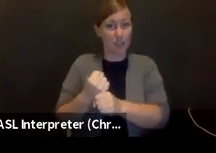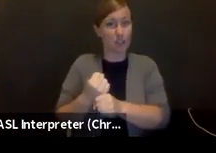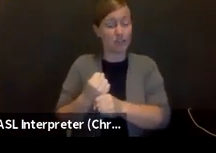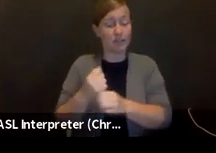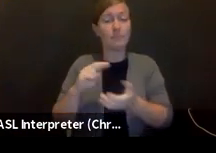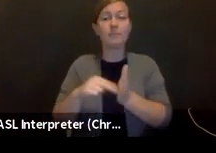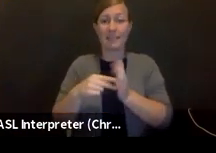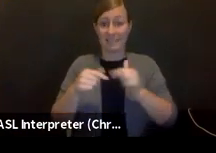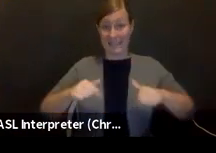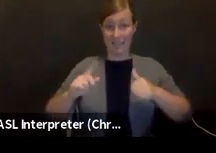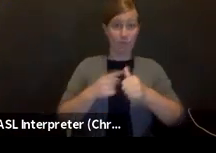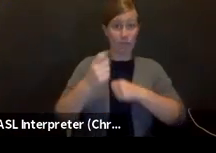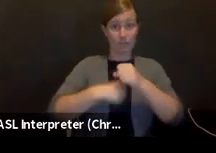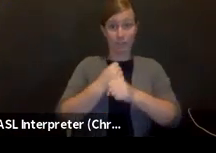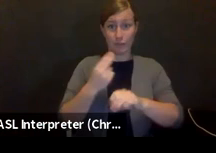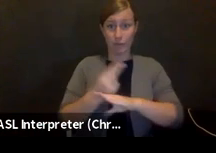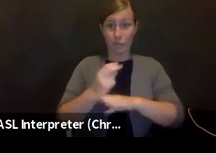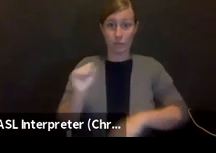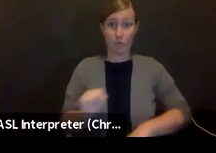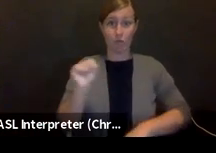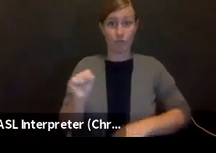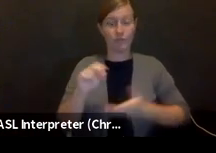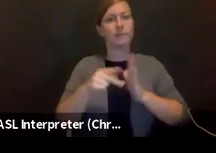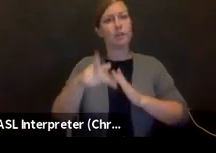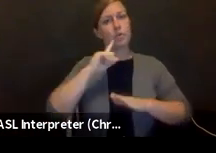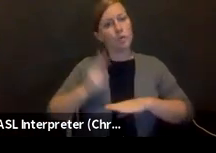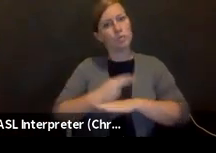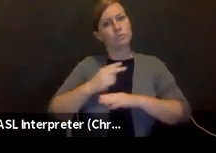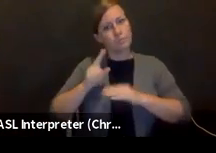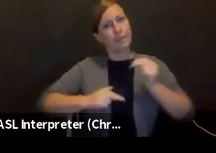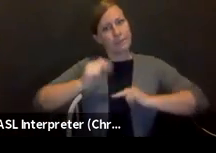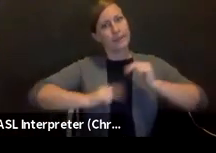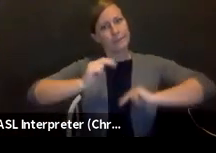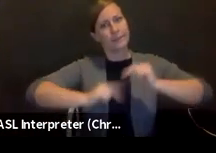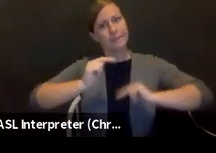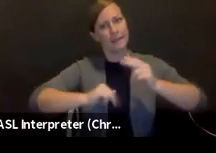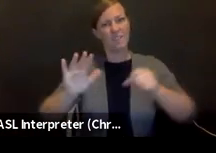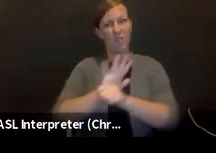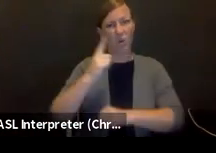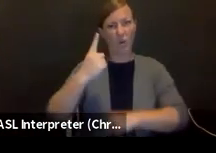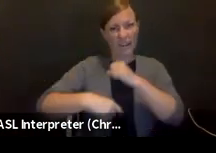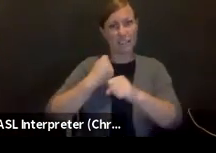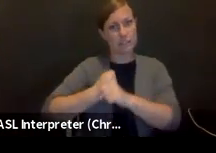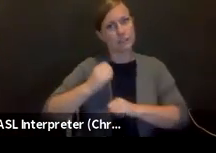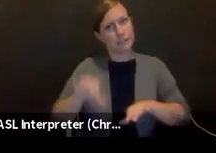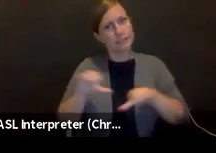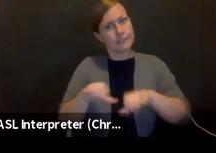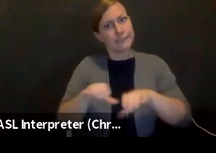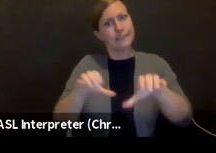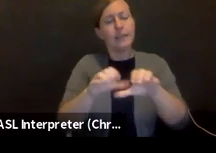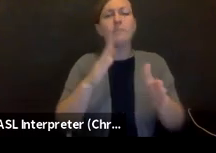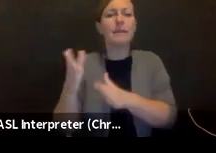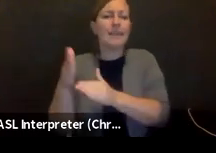ESD 189 - Amy Colburn: And you don't want to have to redo those every year. So at the end of the year, like one of your kind of to do things for closing out the year might be to go in and save